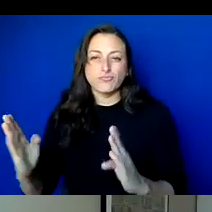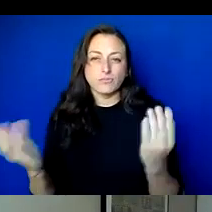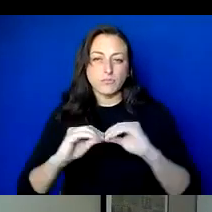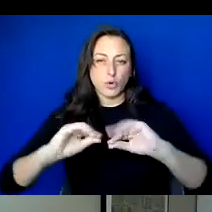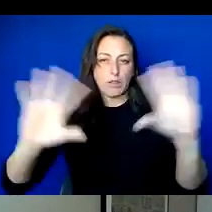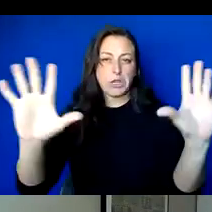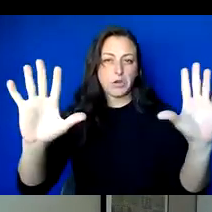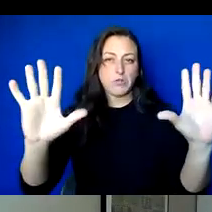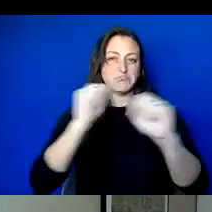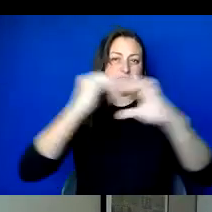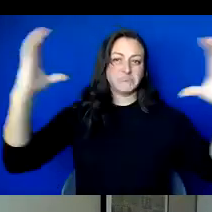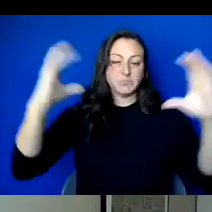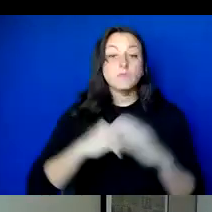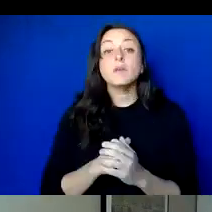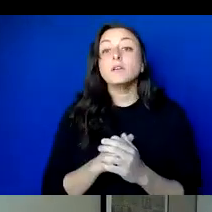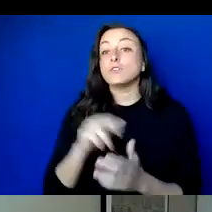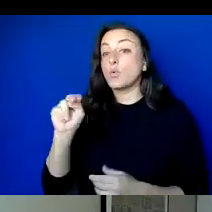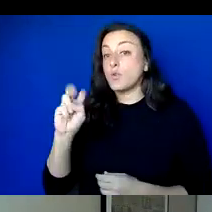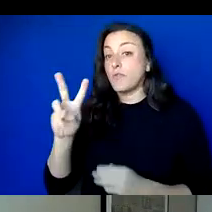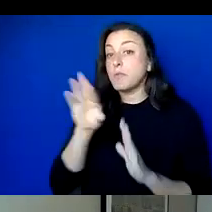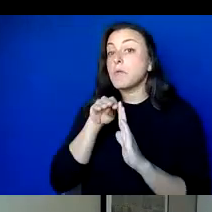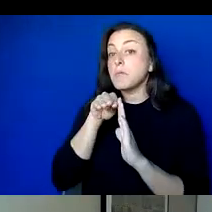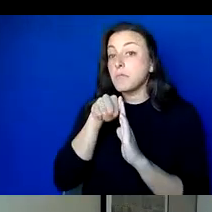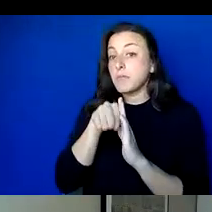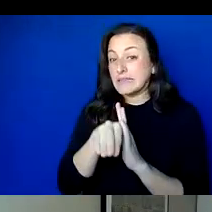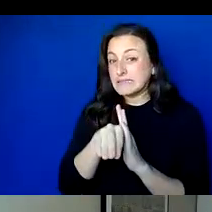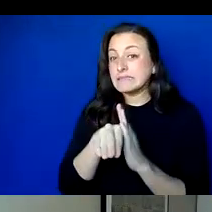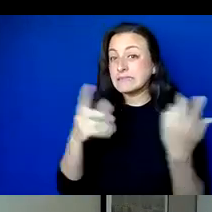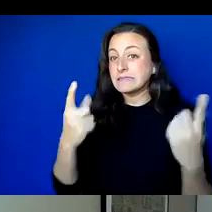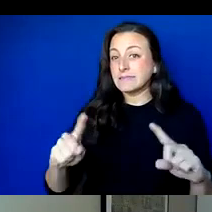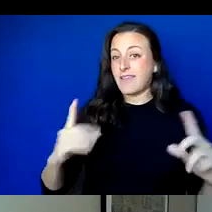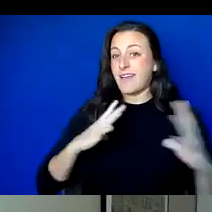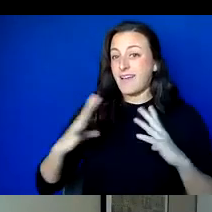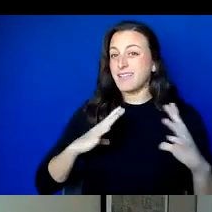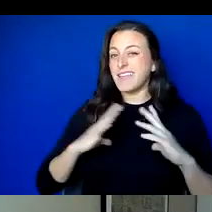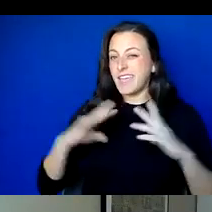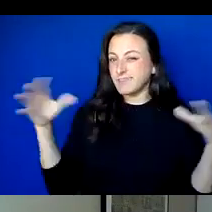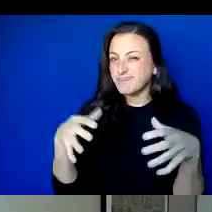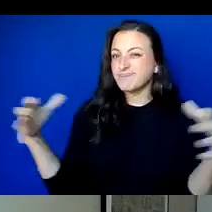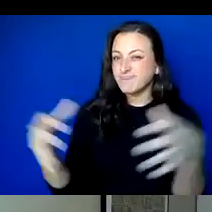were decreasing in November; we had a little bit of a holiday spike that followed Christmas and